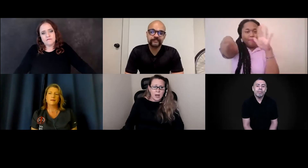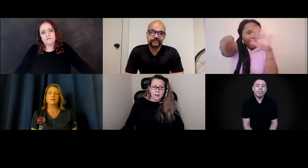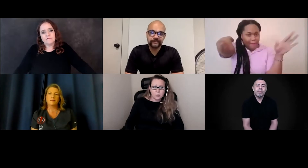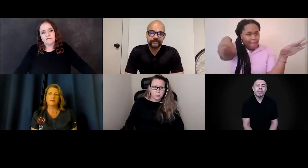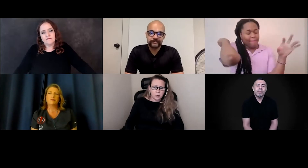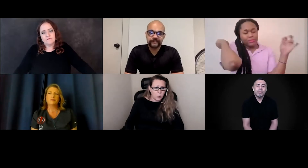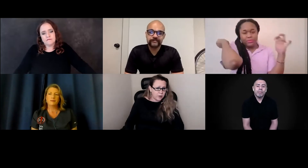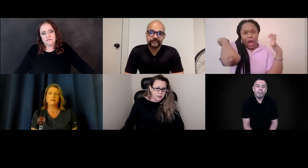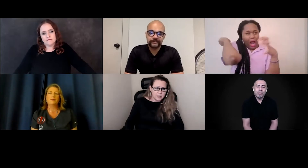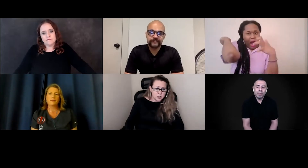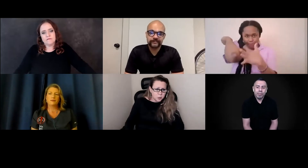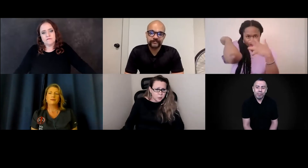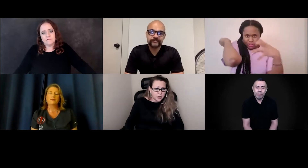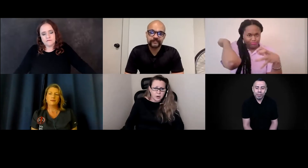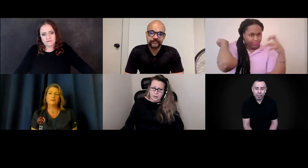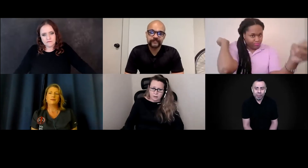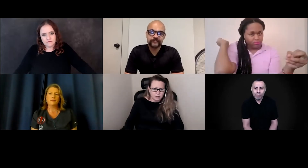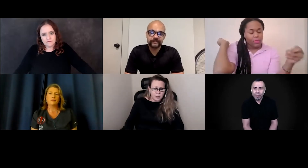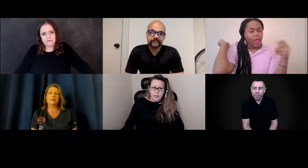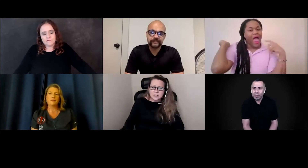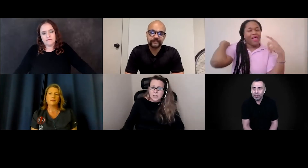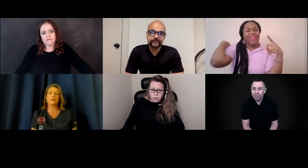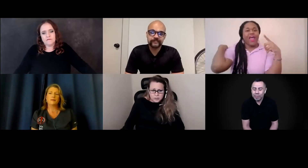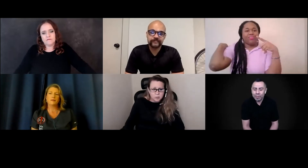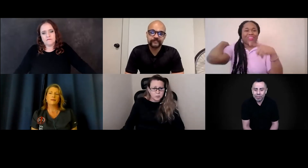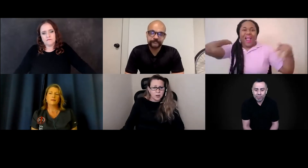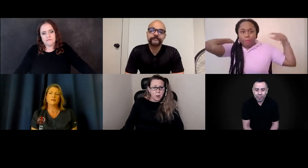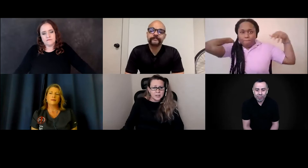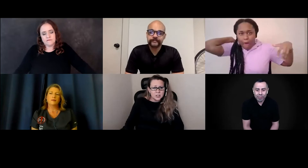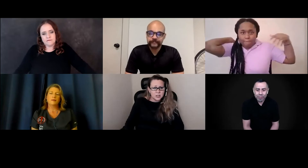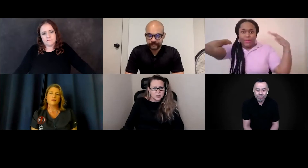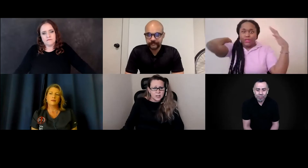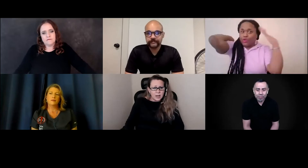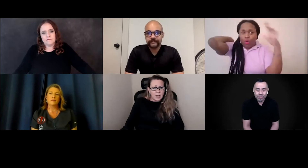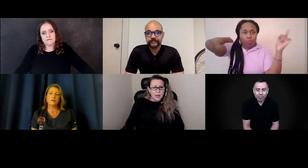I require an ASL interpreter, et cetera, in terms of my accommodations.